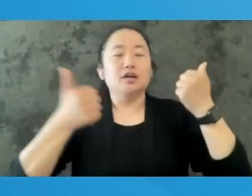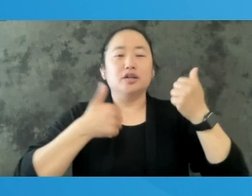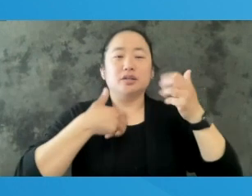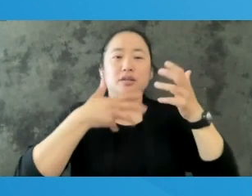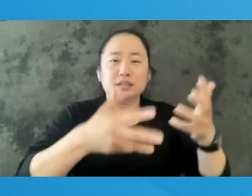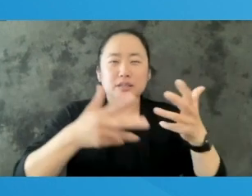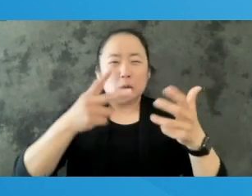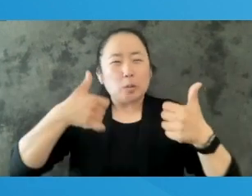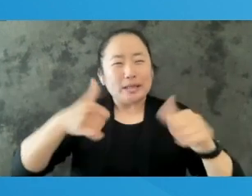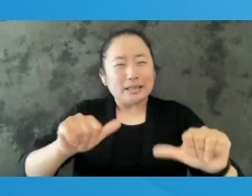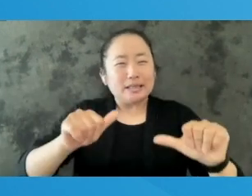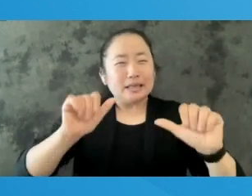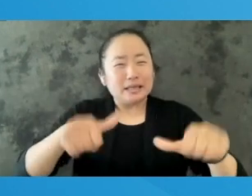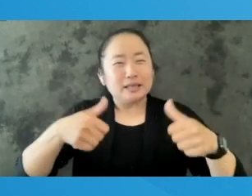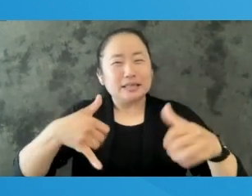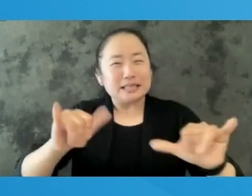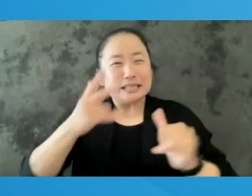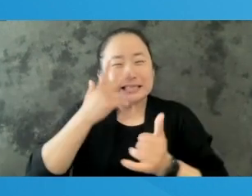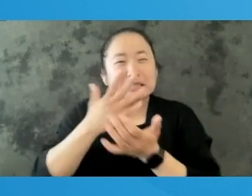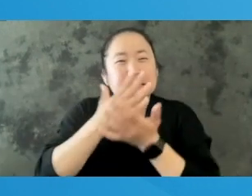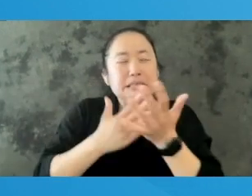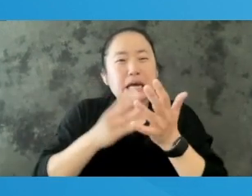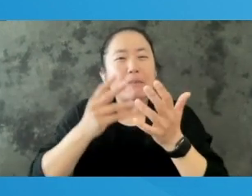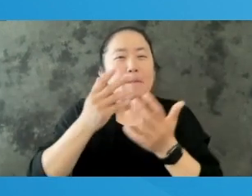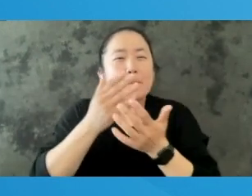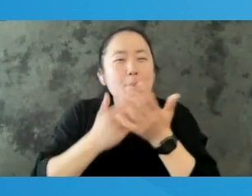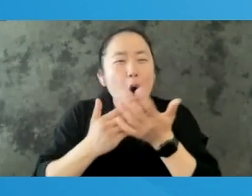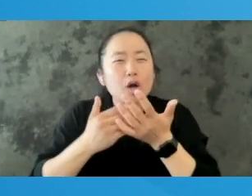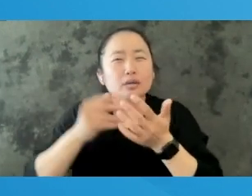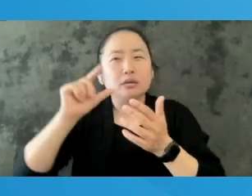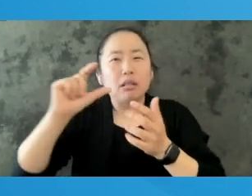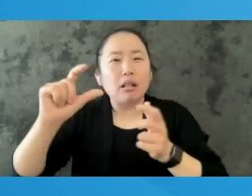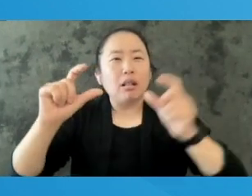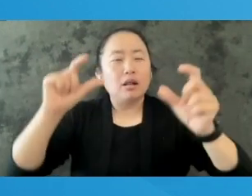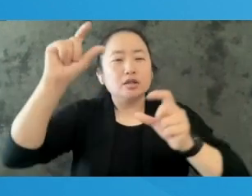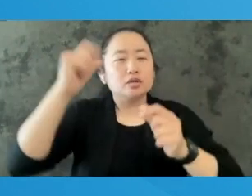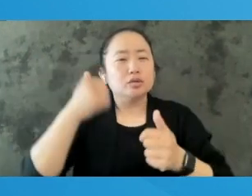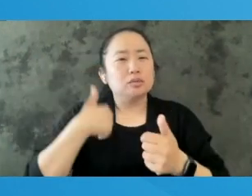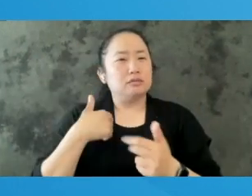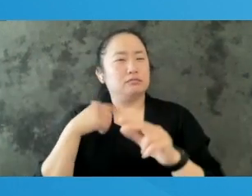see some bits asking us to really look more closely and to ask questions.